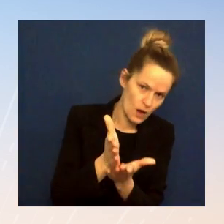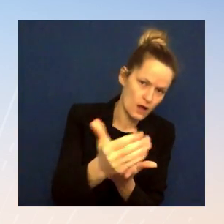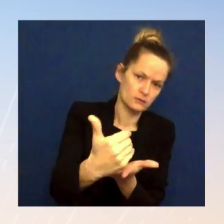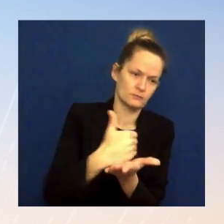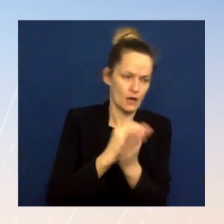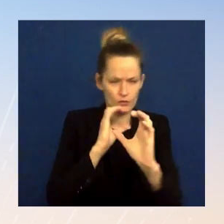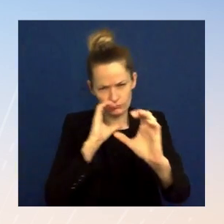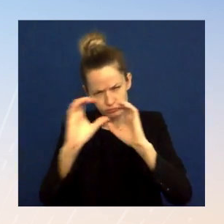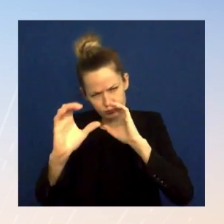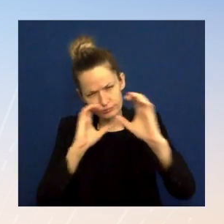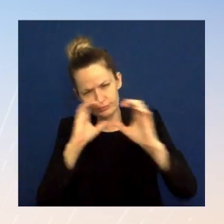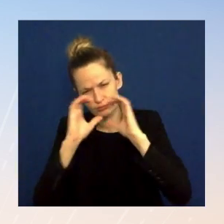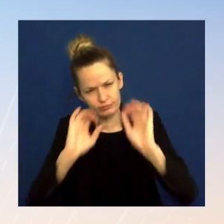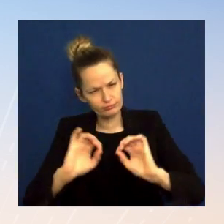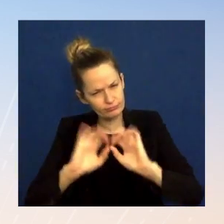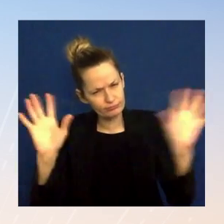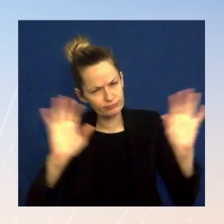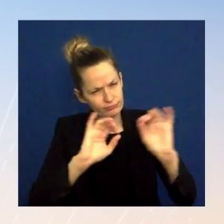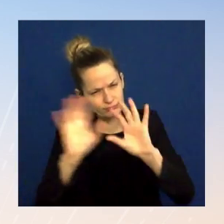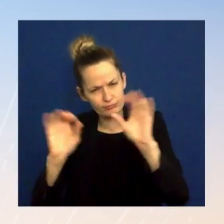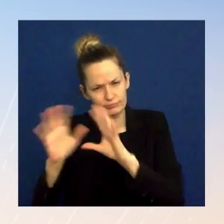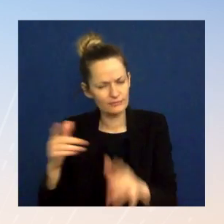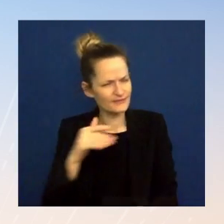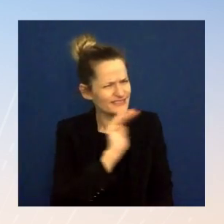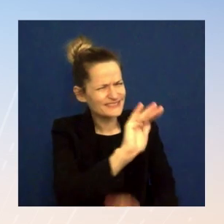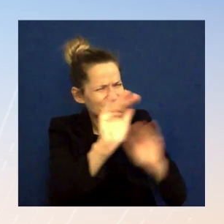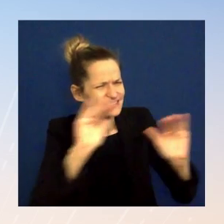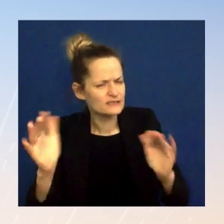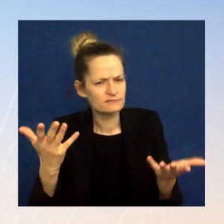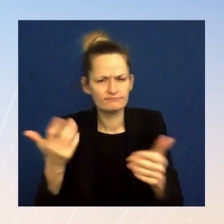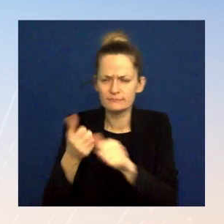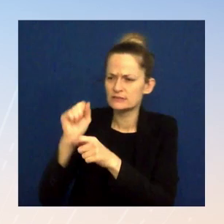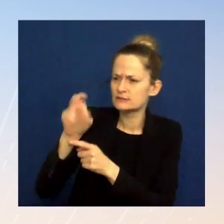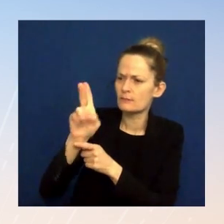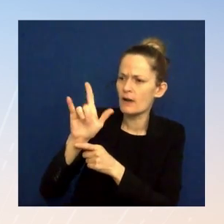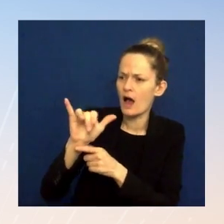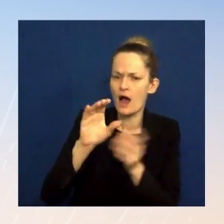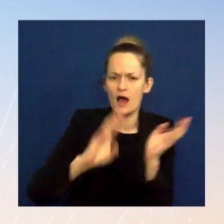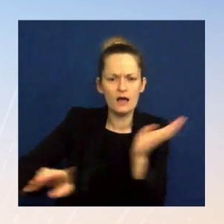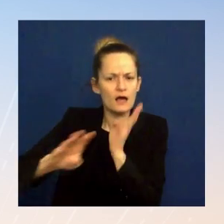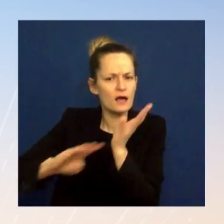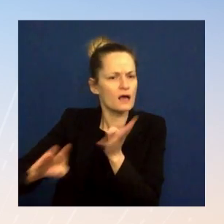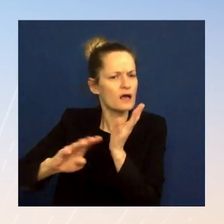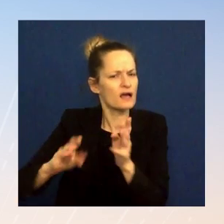so that we can quickly respond to them? How do we -- and so, there's a transparency piece. There's a piece related to COVID-19.